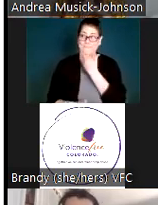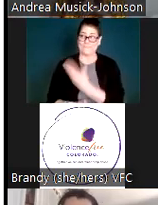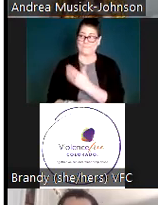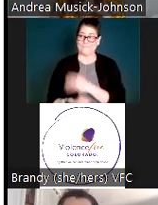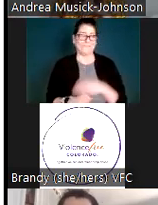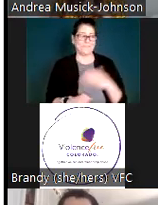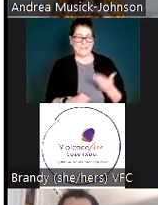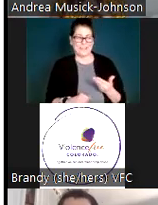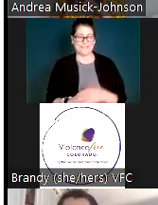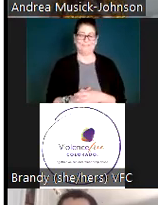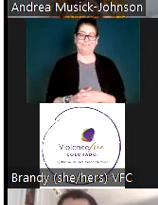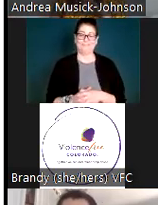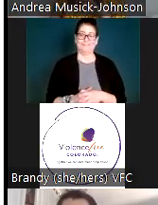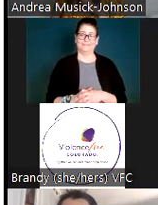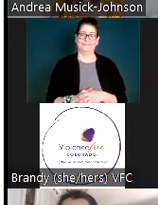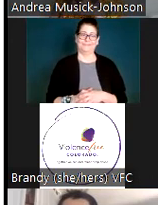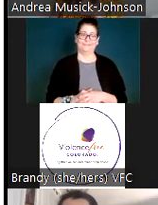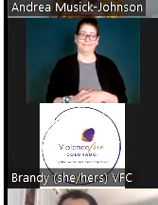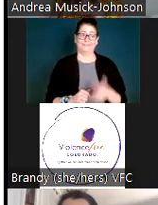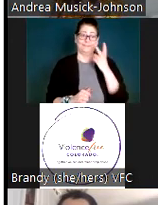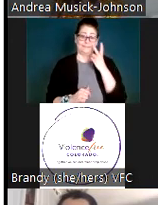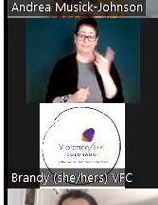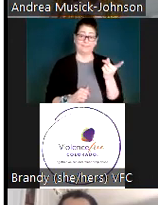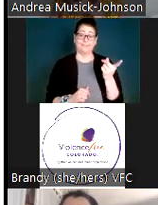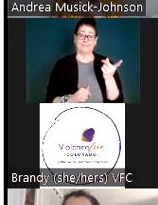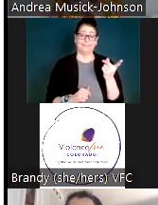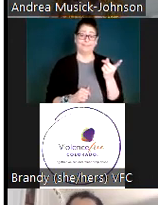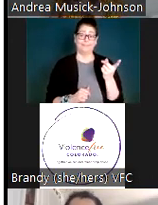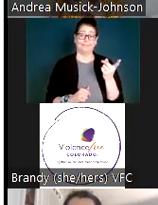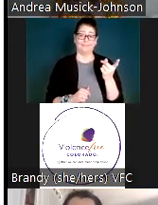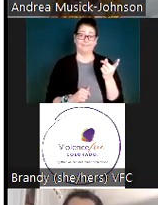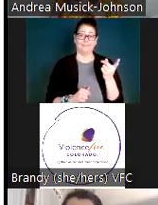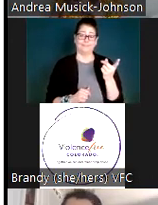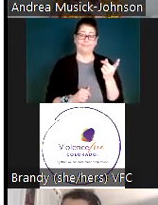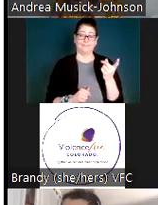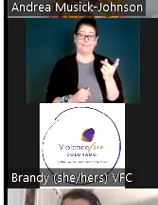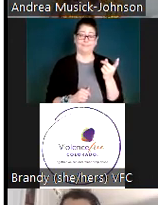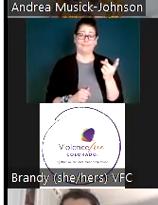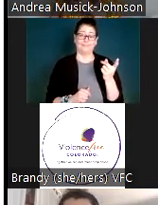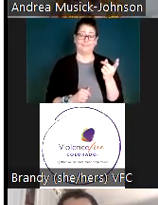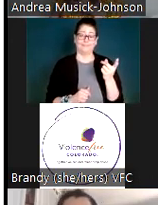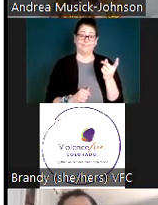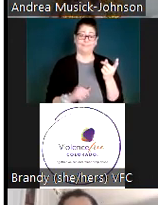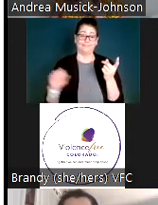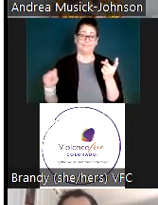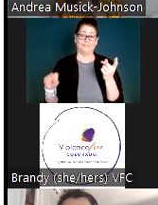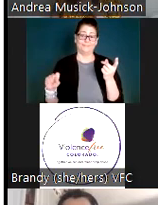welcome. So can you all see the PowerPoint now? (Brandy) Yes, we are back on the PowerPoint.